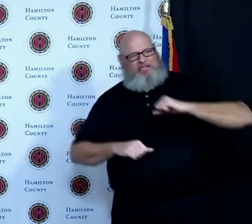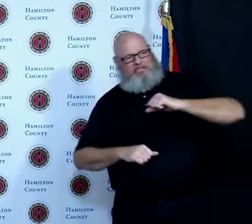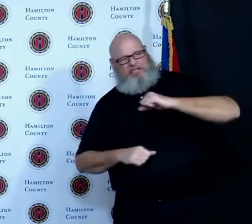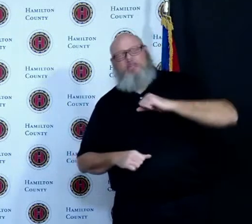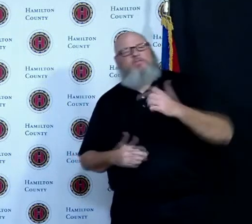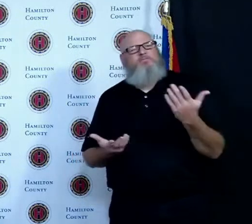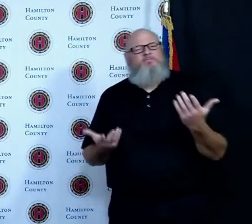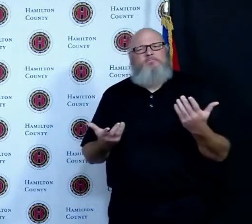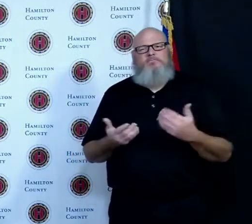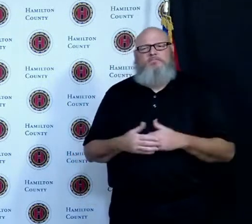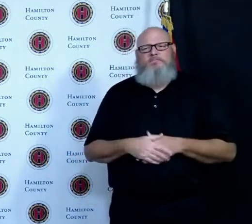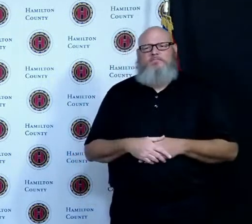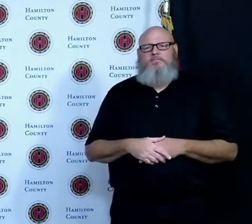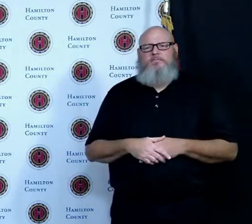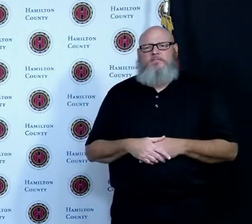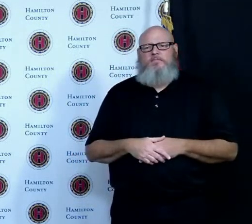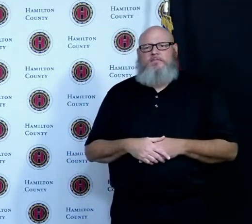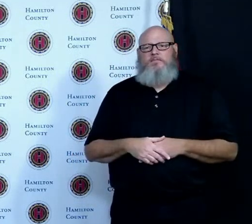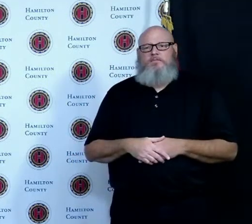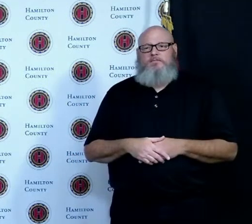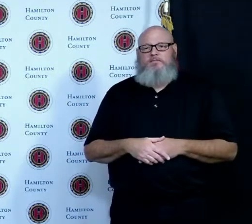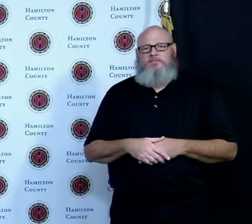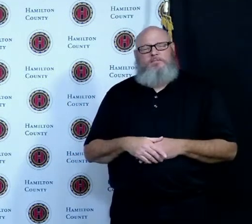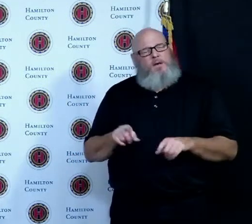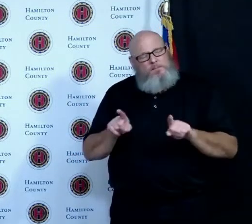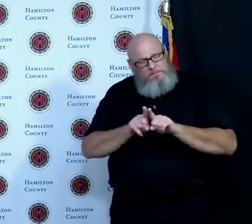and that this vaccine will help end this pandemic I'm not sure if you have anything